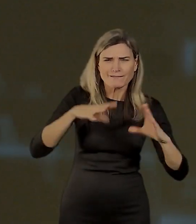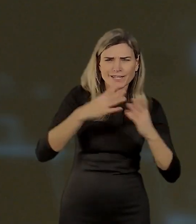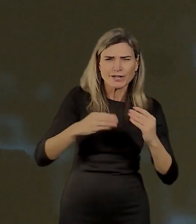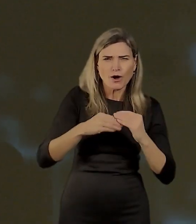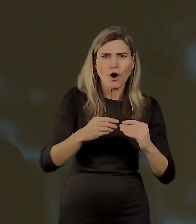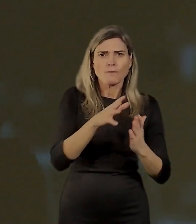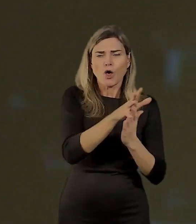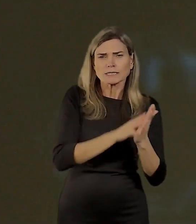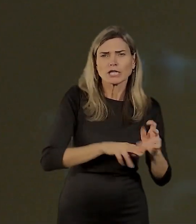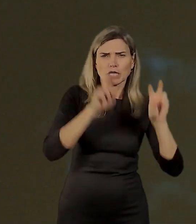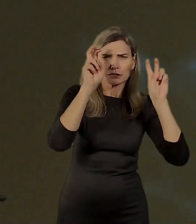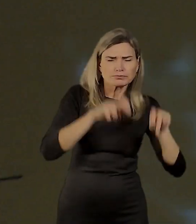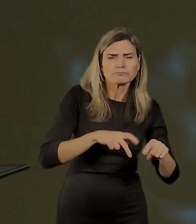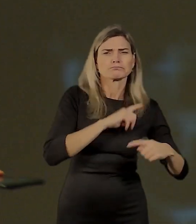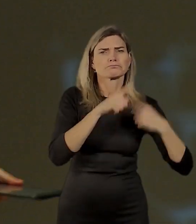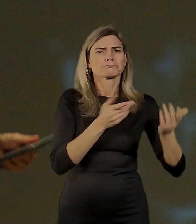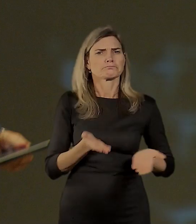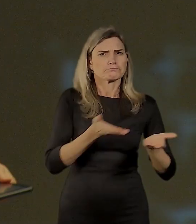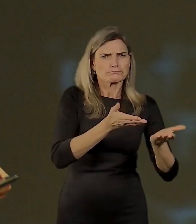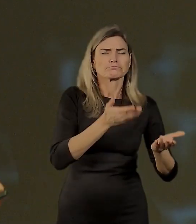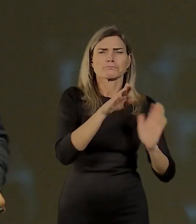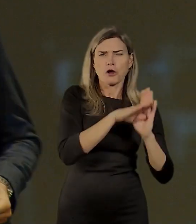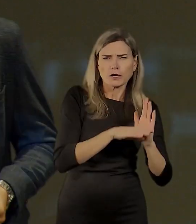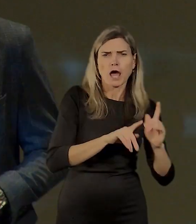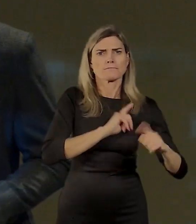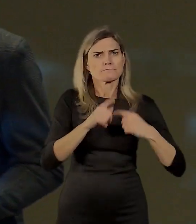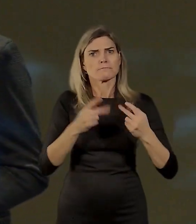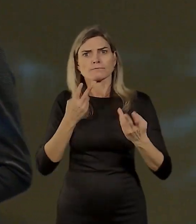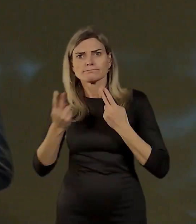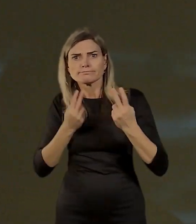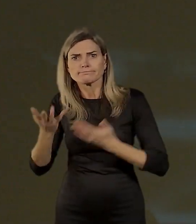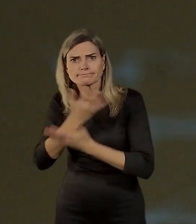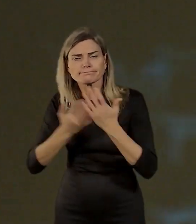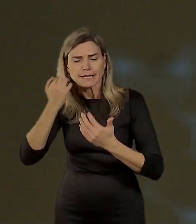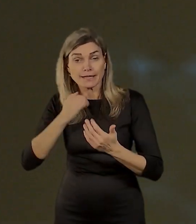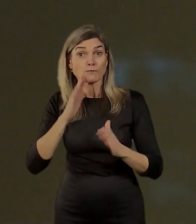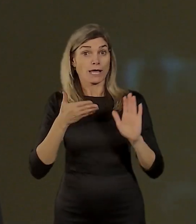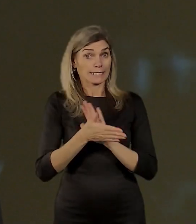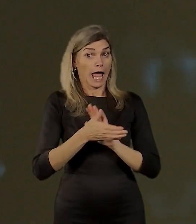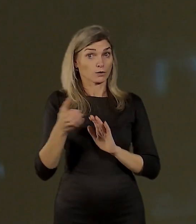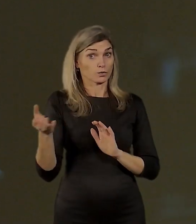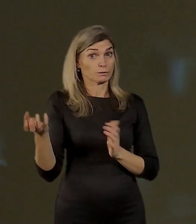under the password campujonline. You will be taken to an application where you can ask questions that I can then see here and I can